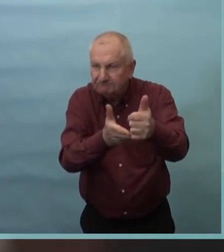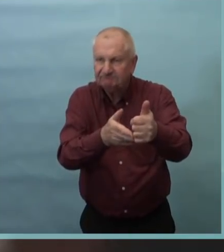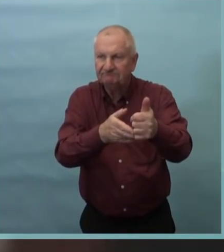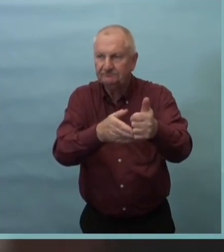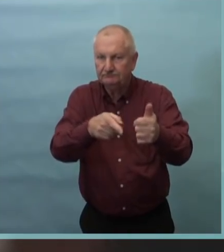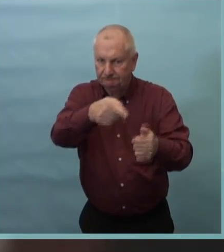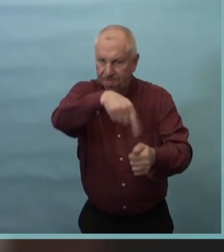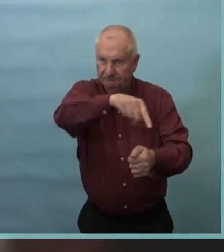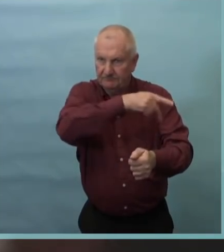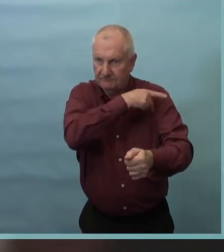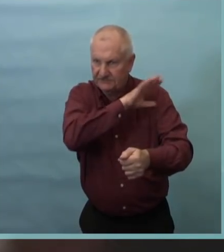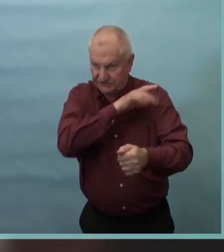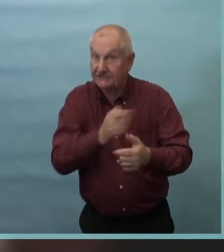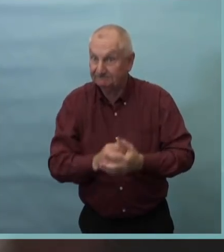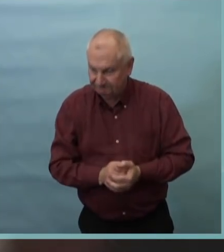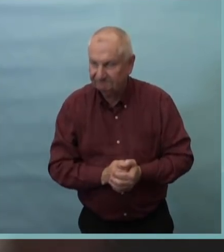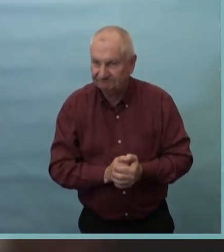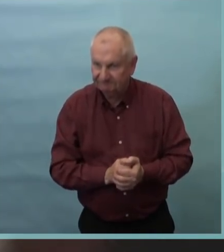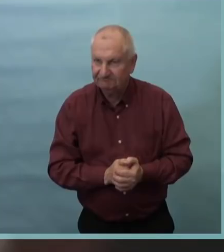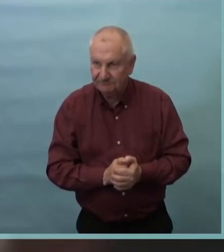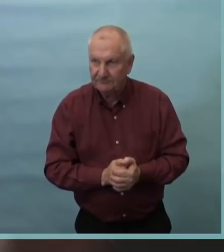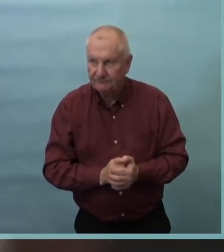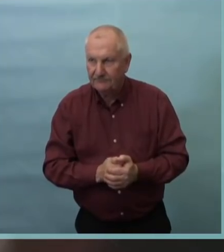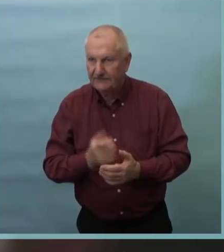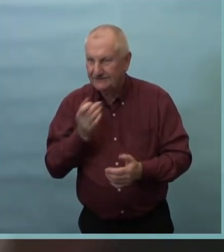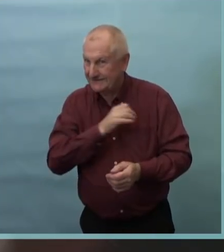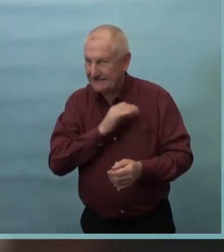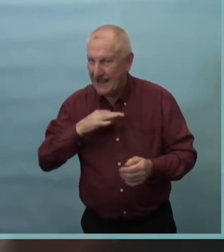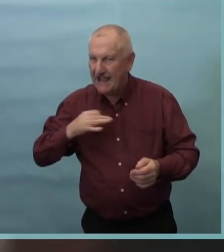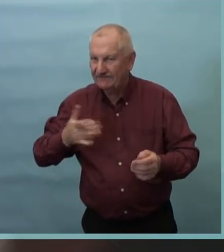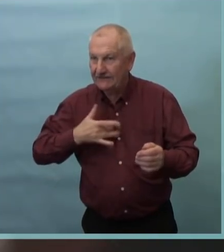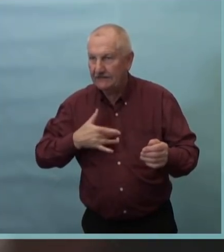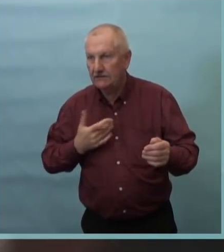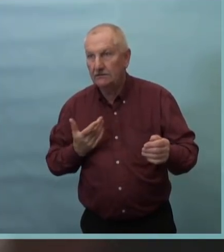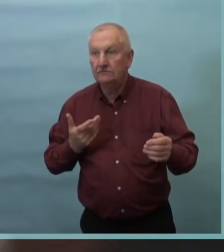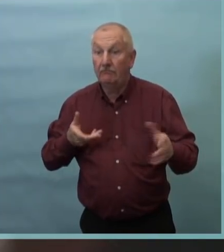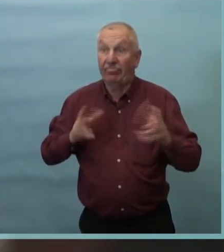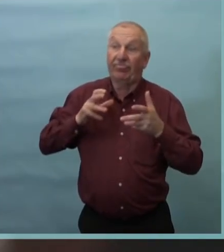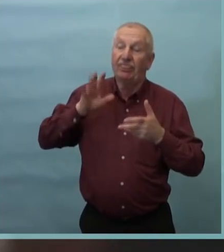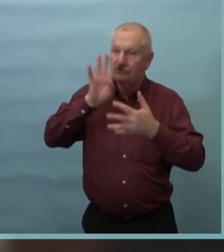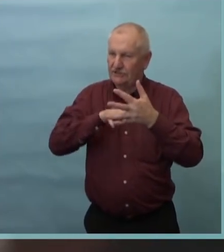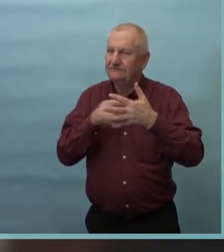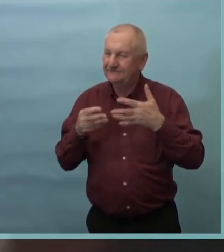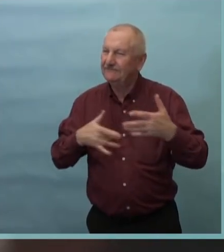staff we're gonna make it as easy as possible and and maybe in the long term